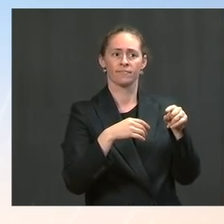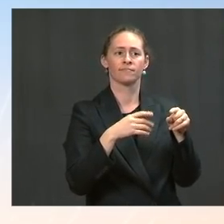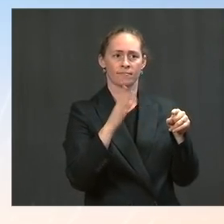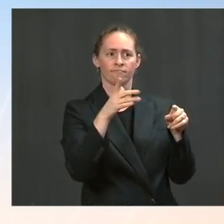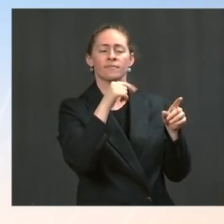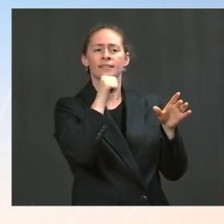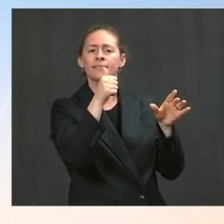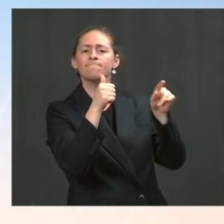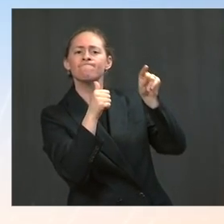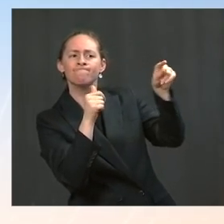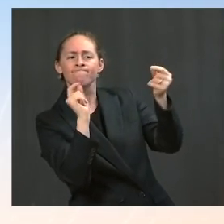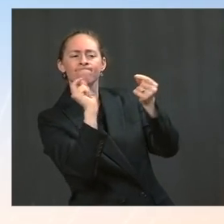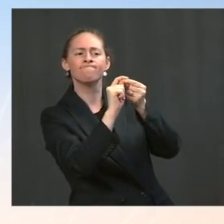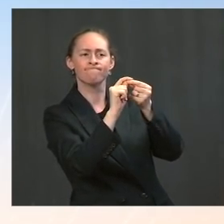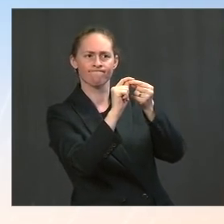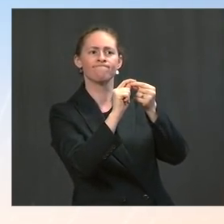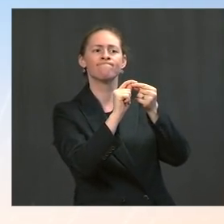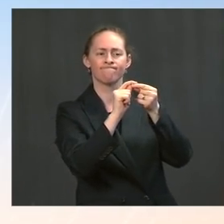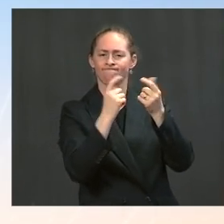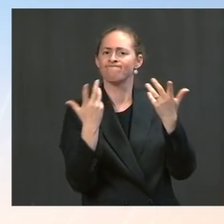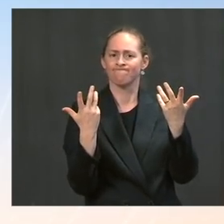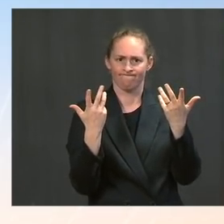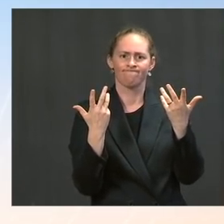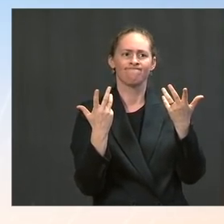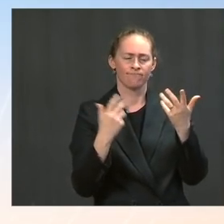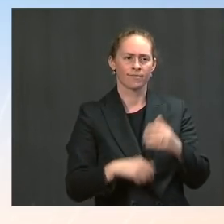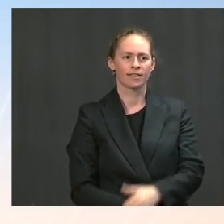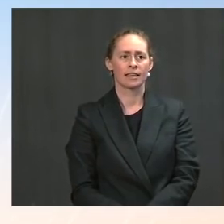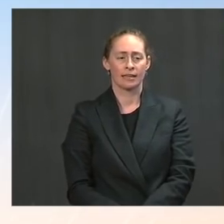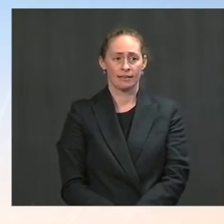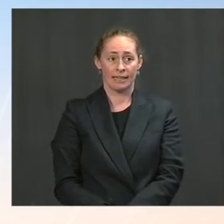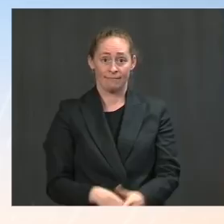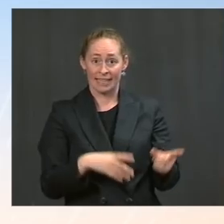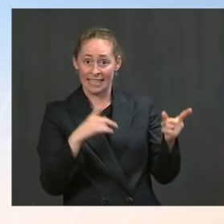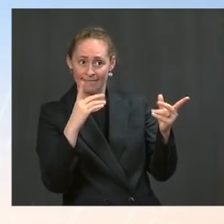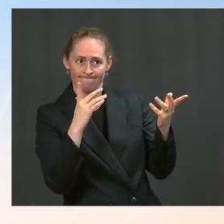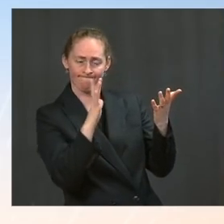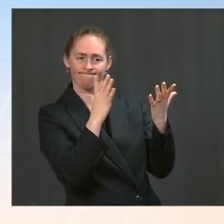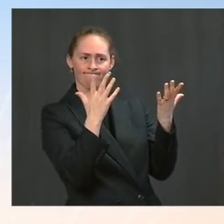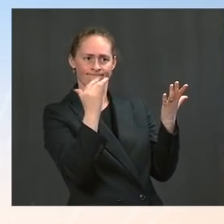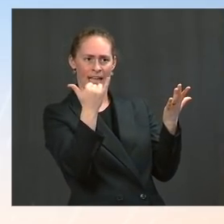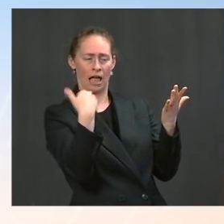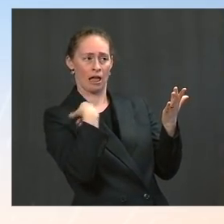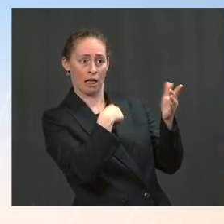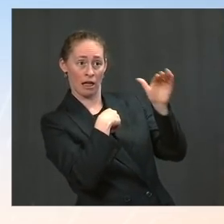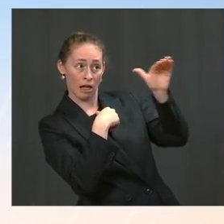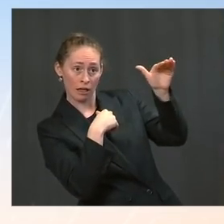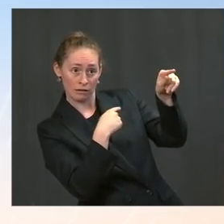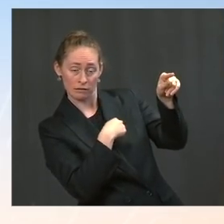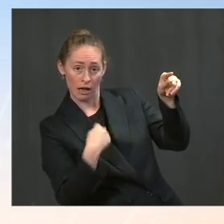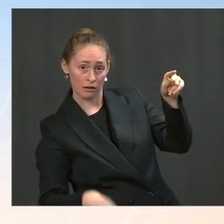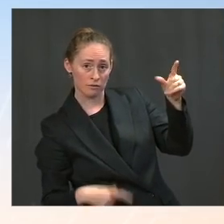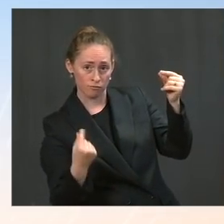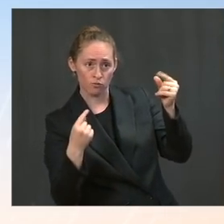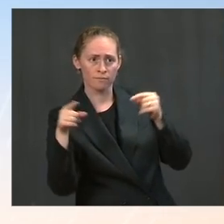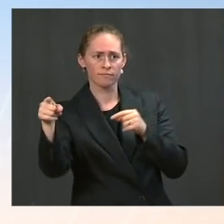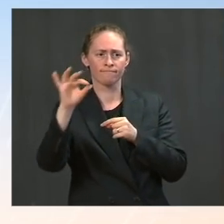I'm not aware of the information there changing. I would point you to them on that. The FBI is, of course, doing an investigation and in touch with them.